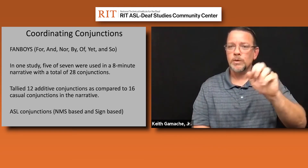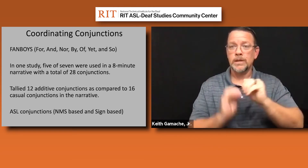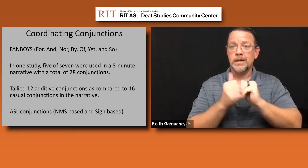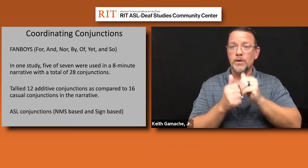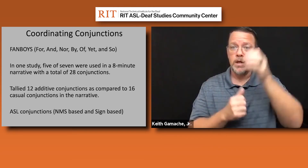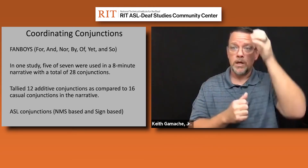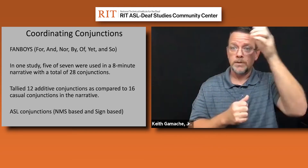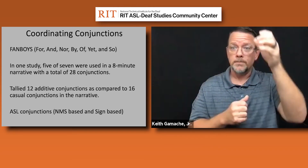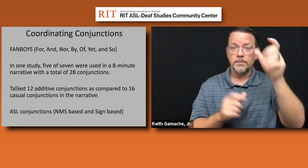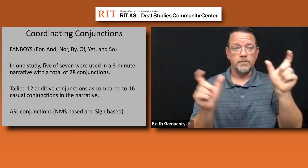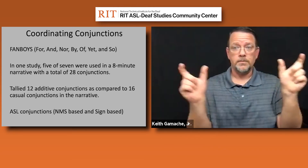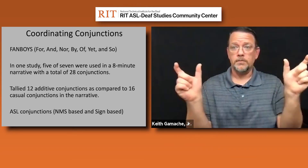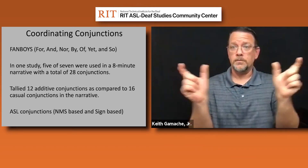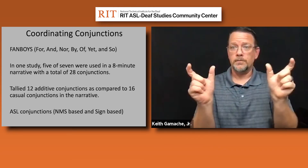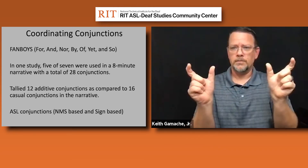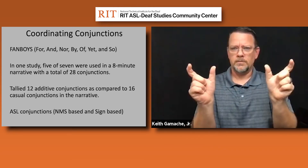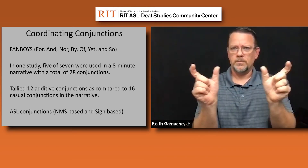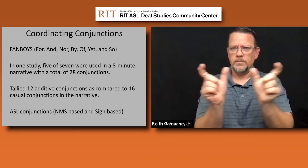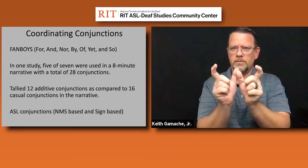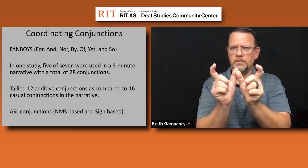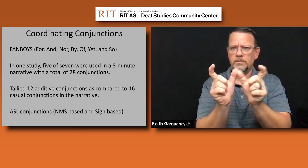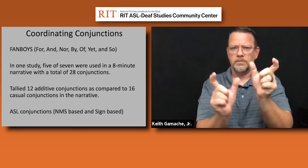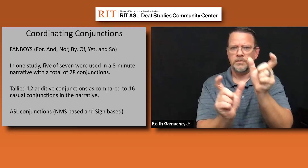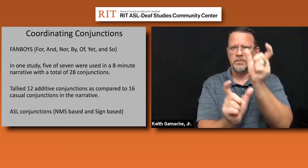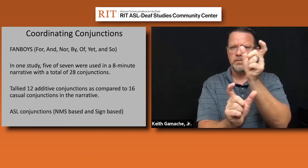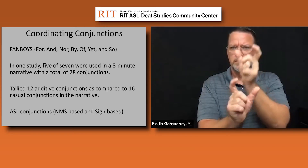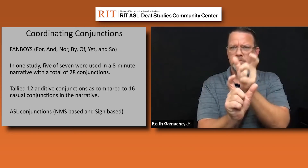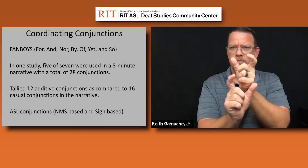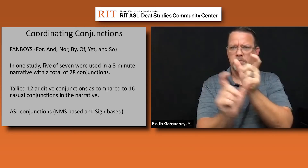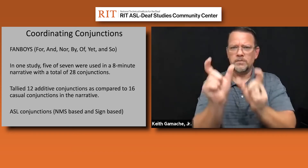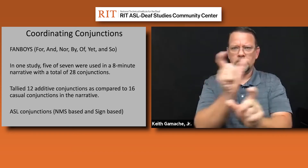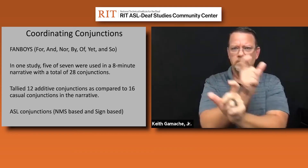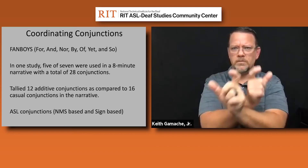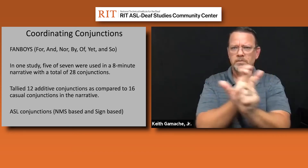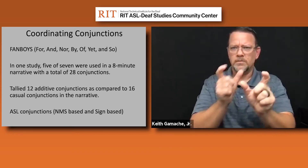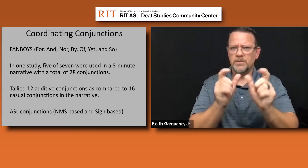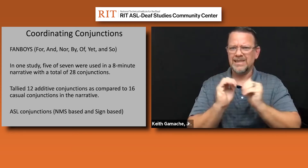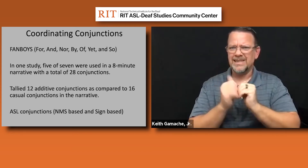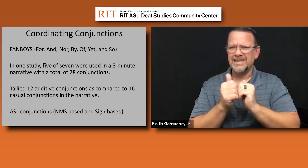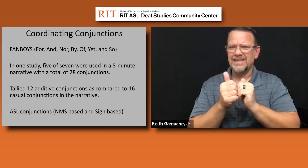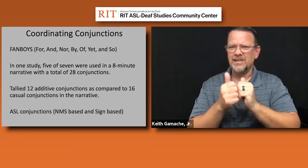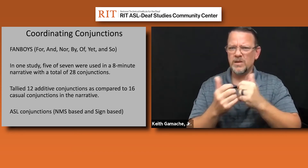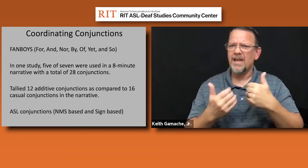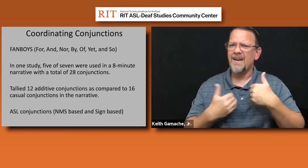and really, that's the glue between concepts, how concepts merge in a line and how they stick together.